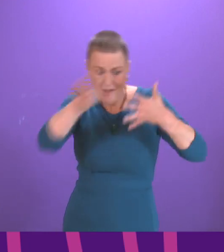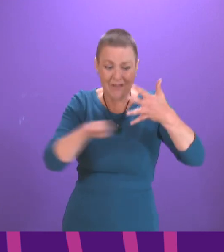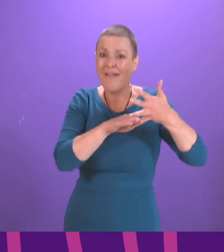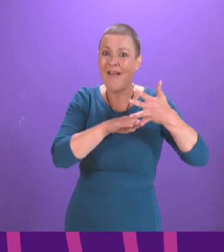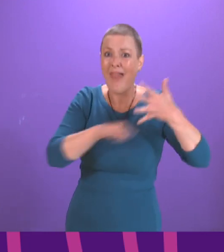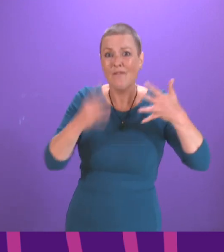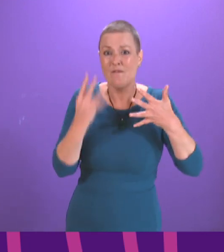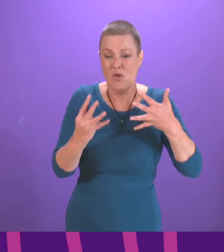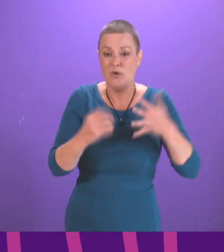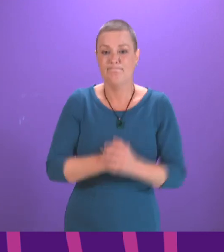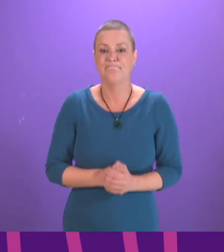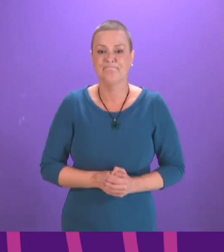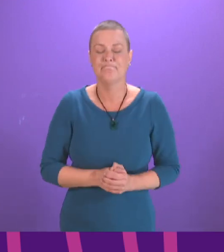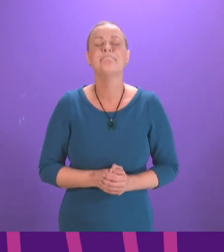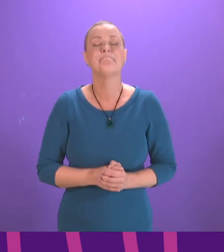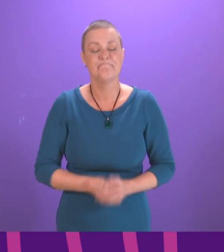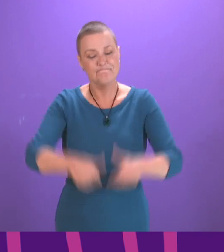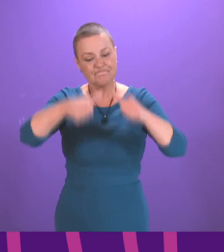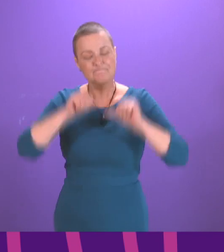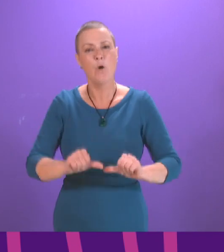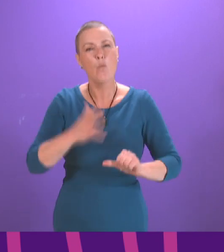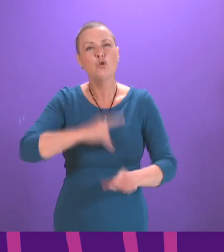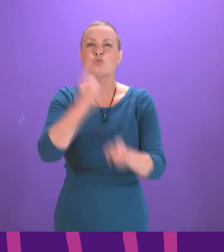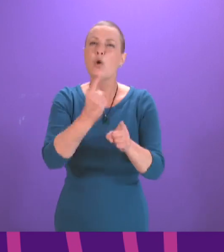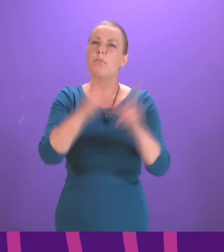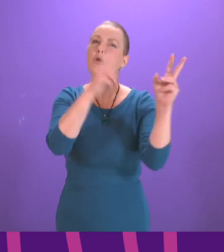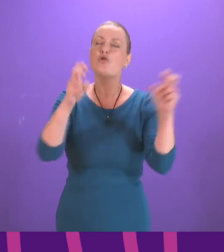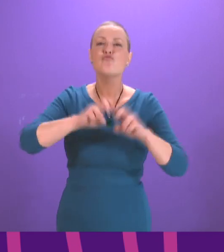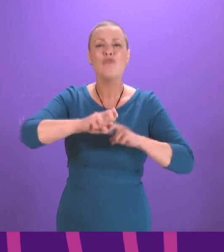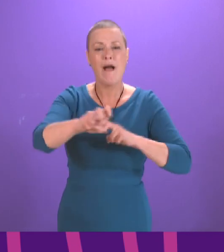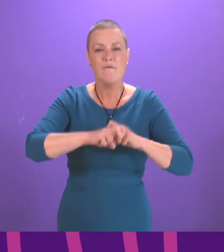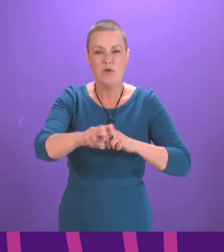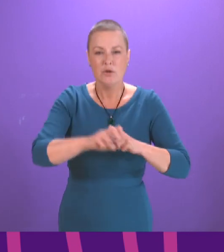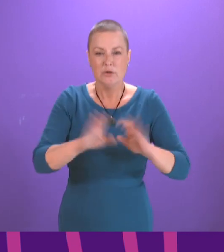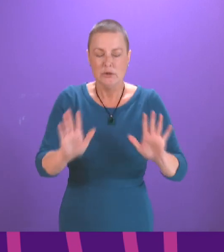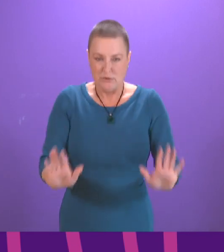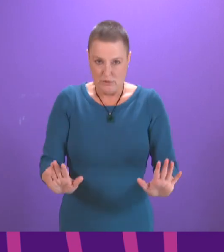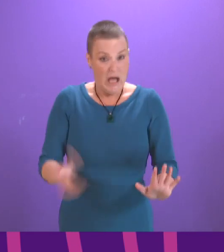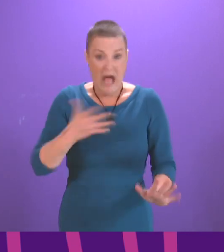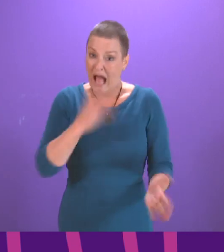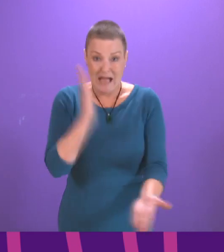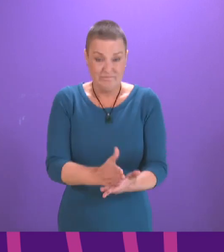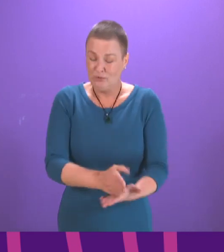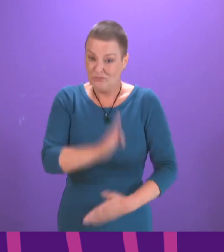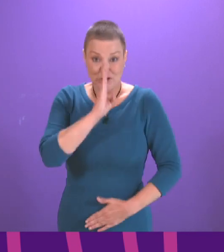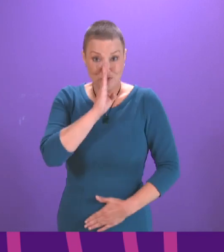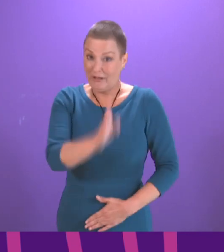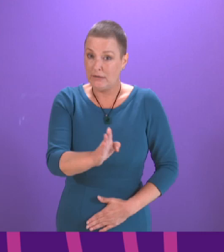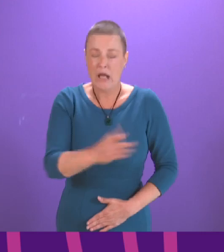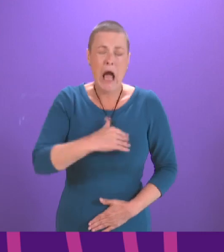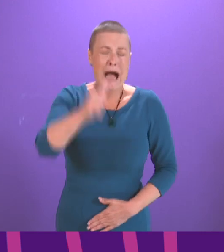Finally, I turn to travel, and here I need to be very blunt. I know that travel restrictions